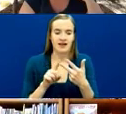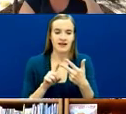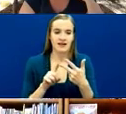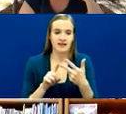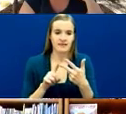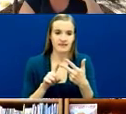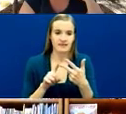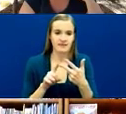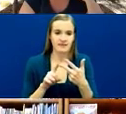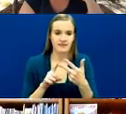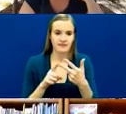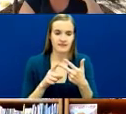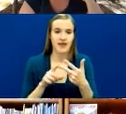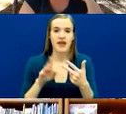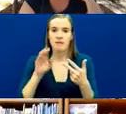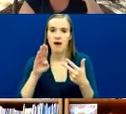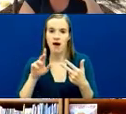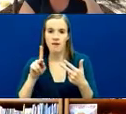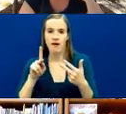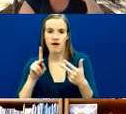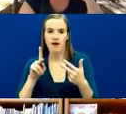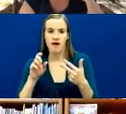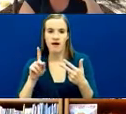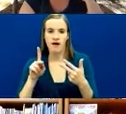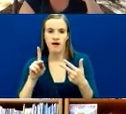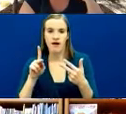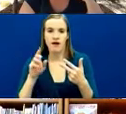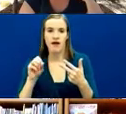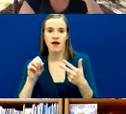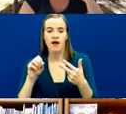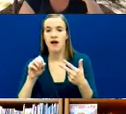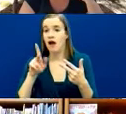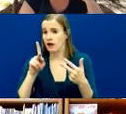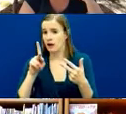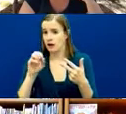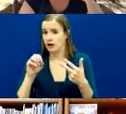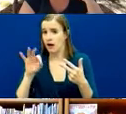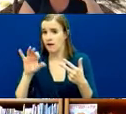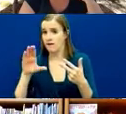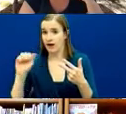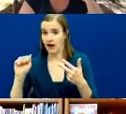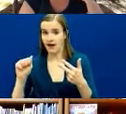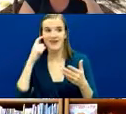mom. And then next to me, is Bob Kafka. And then next to Bob is Diane Coleman.